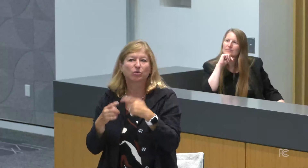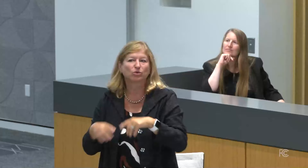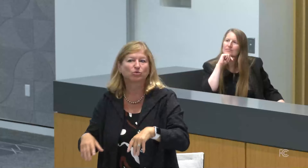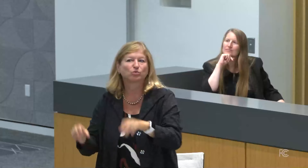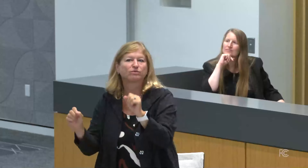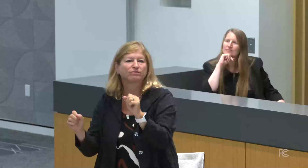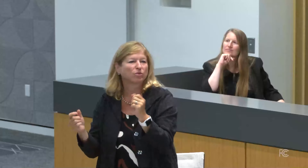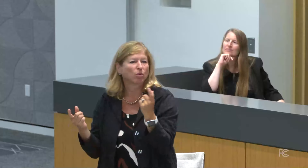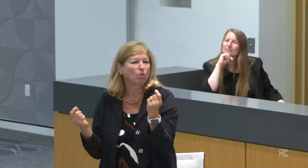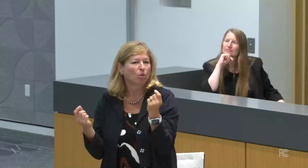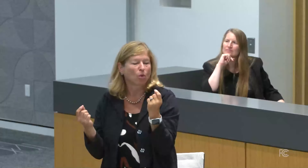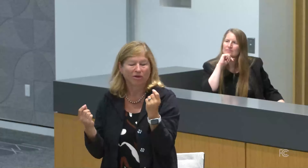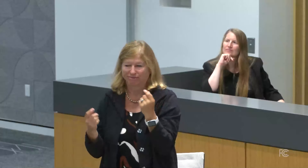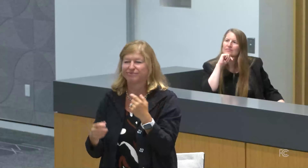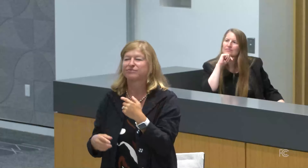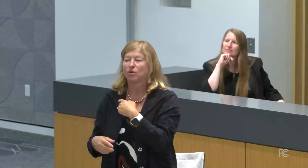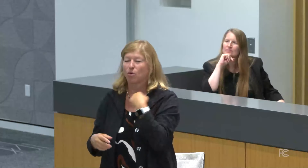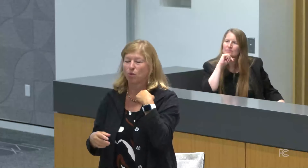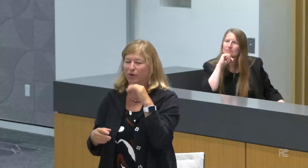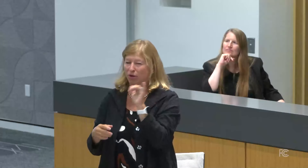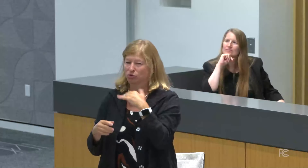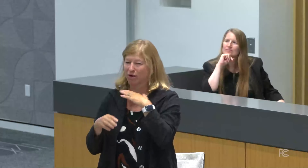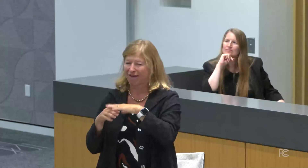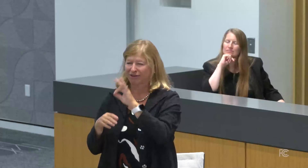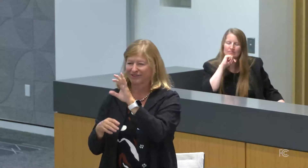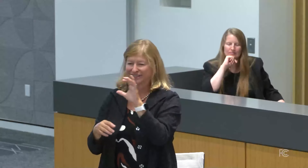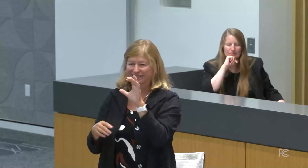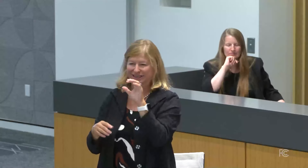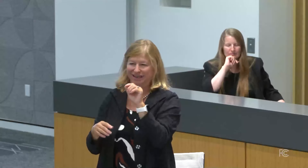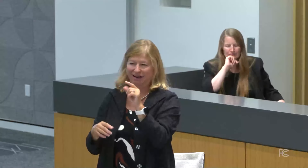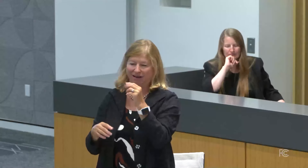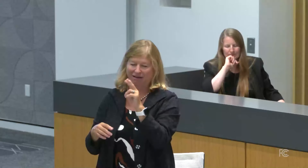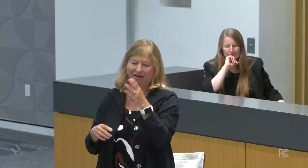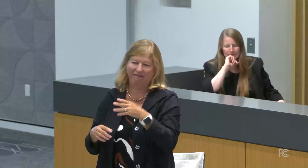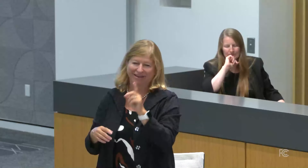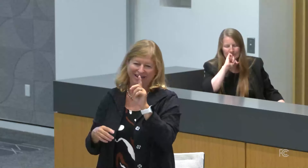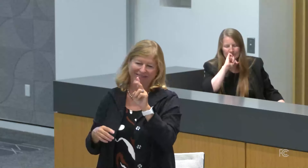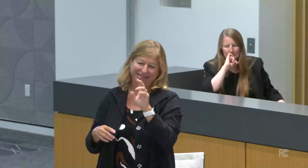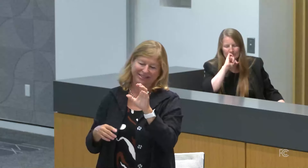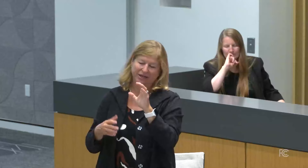THAT, SO THANK YOU, ALL, FOR MAKING THIS HAPPEN. WE HAVE OUR NEXT QUESTION.